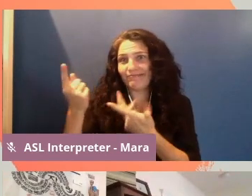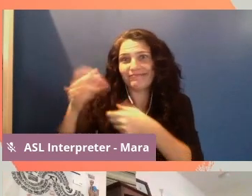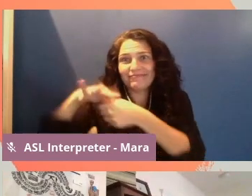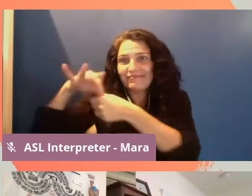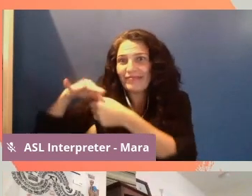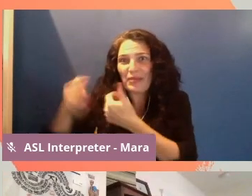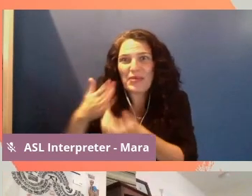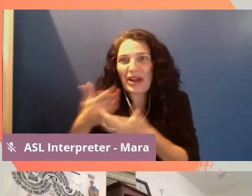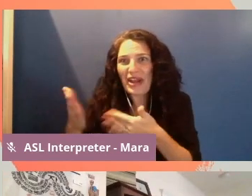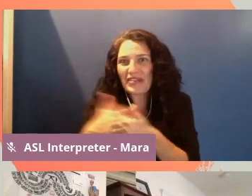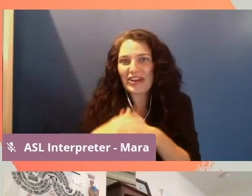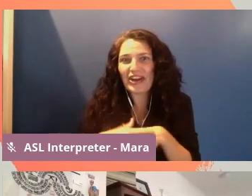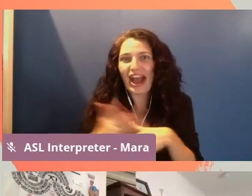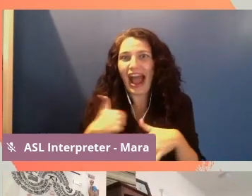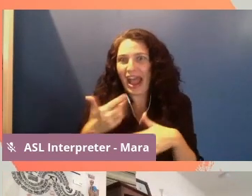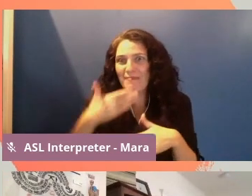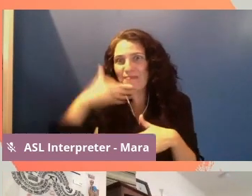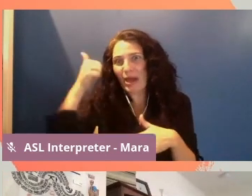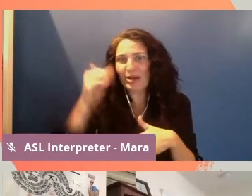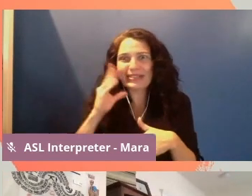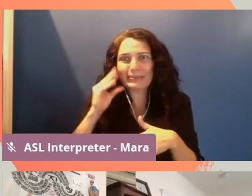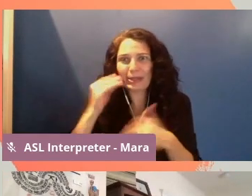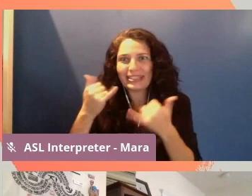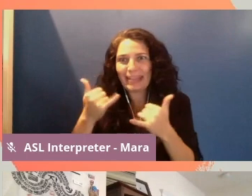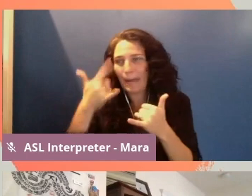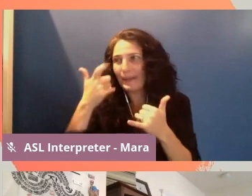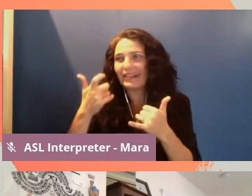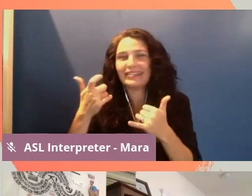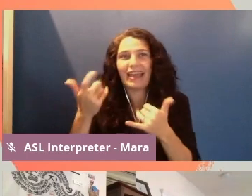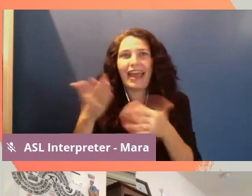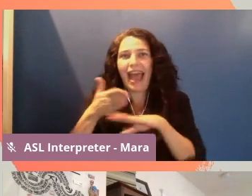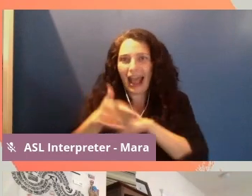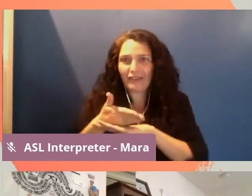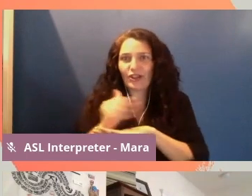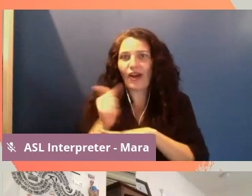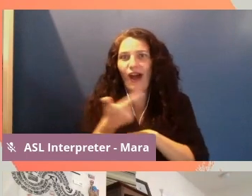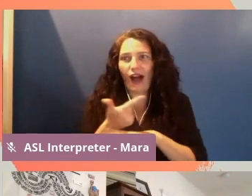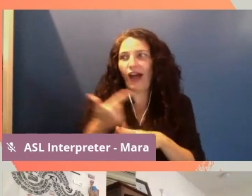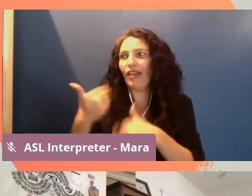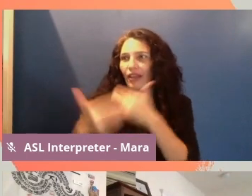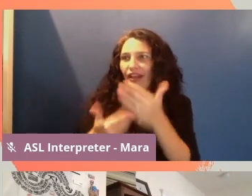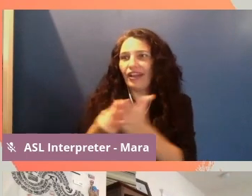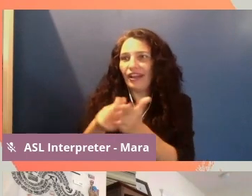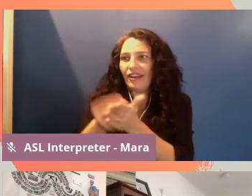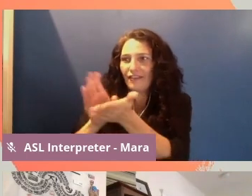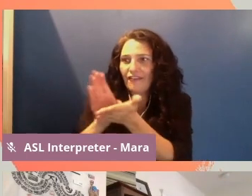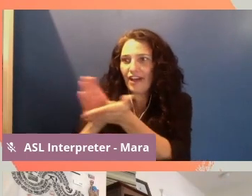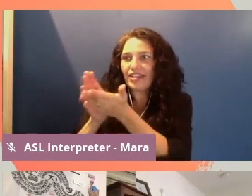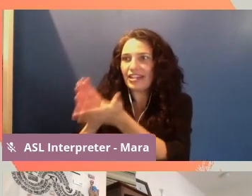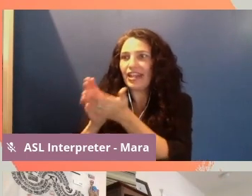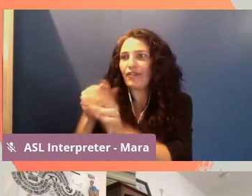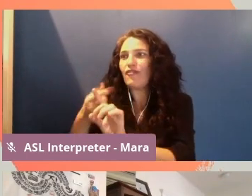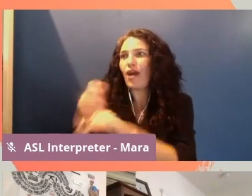with trying to get this film funded and seen, not the content of the film, but just the political walls